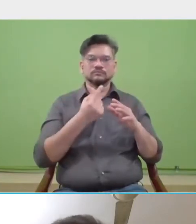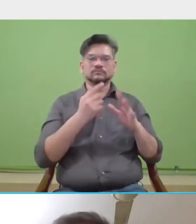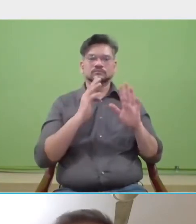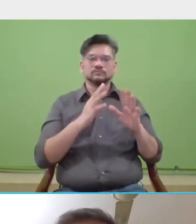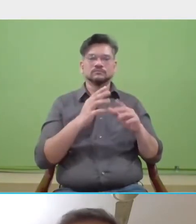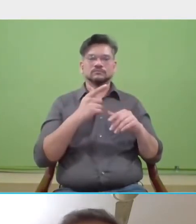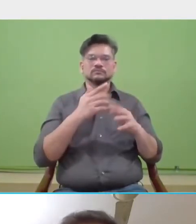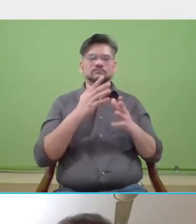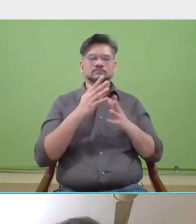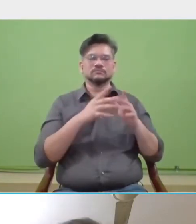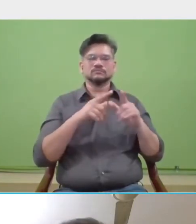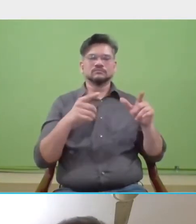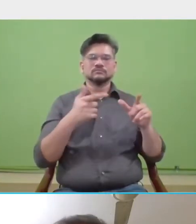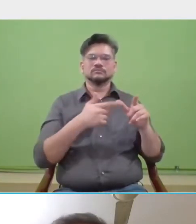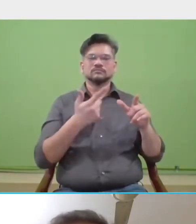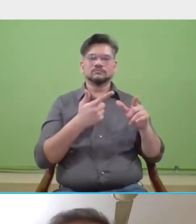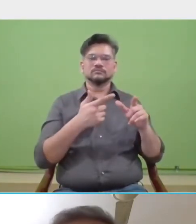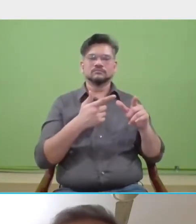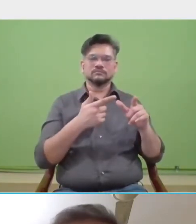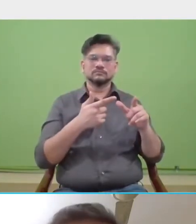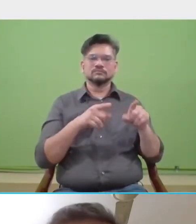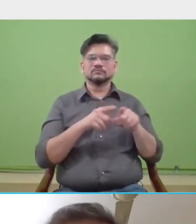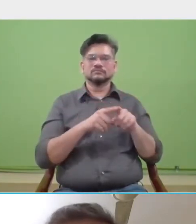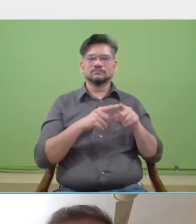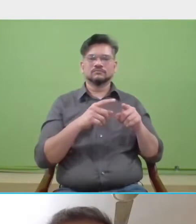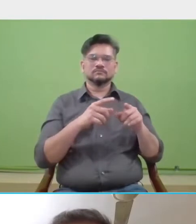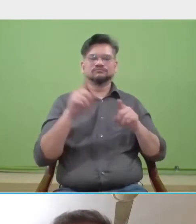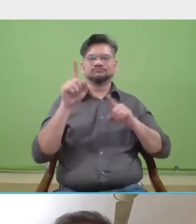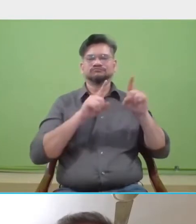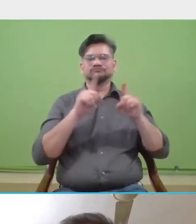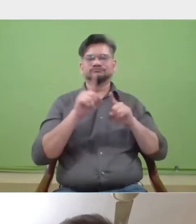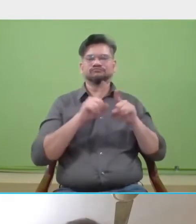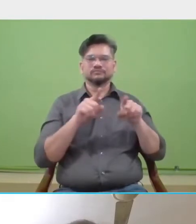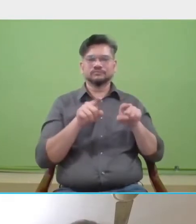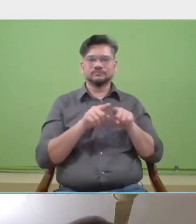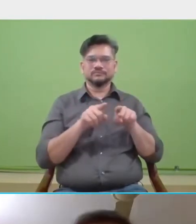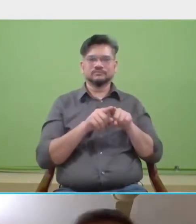sign language is that these are a set of gestures so they do not I mean the common understanding